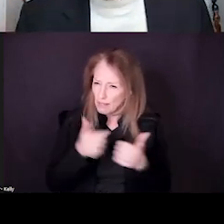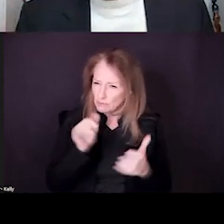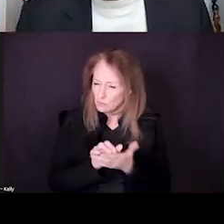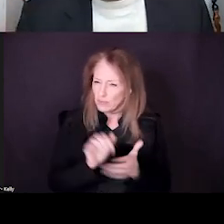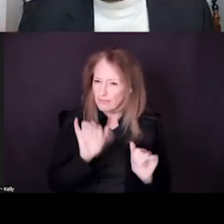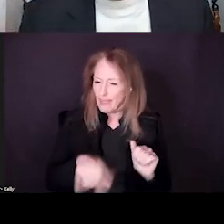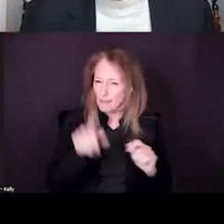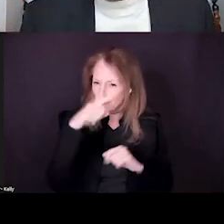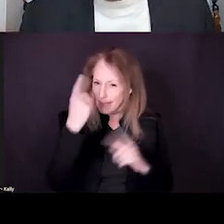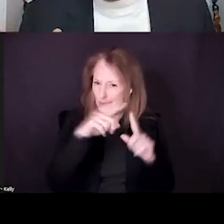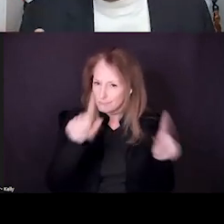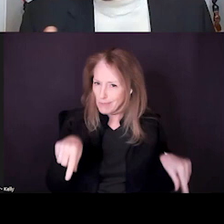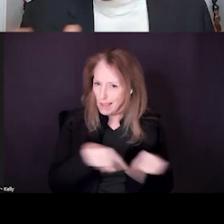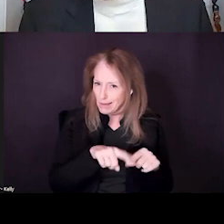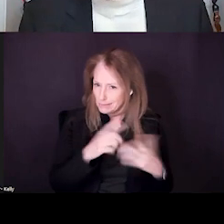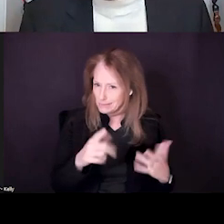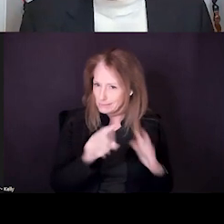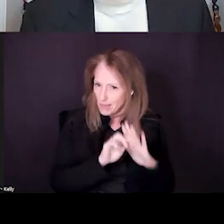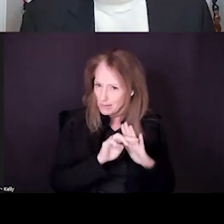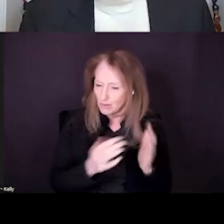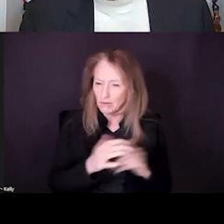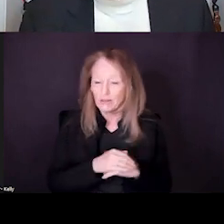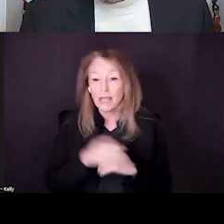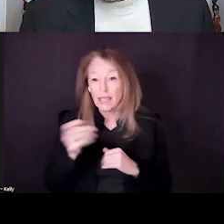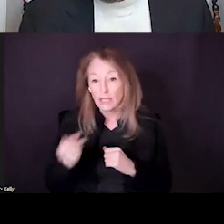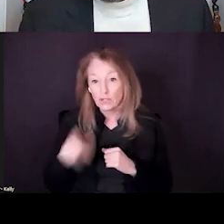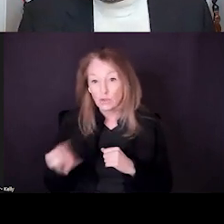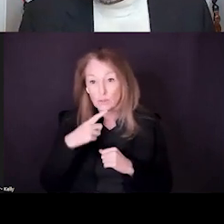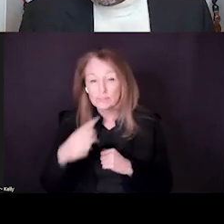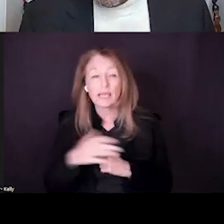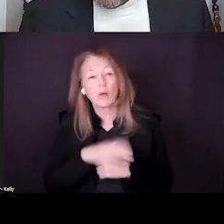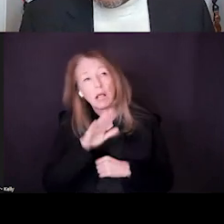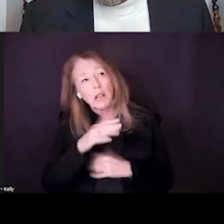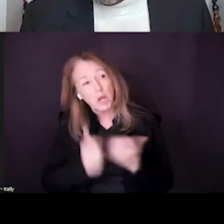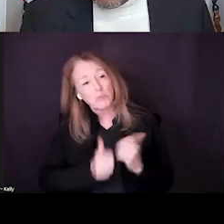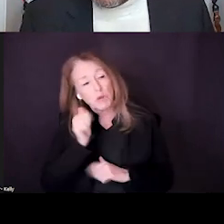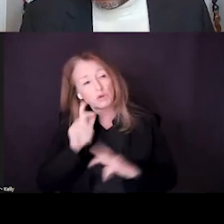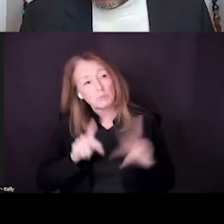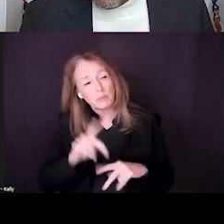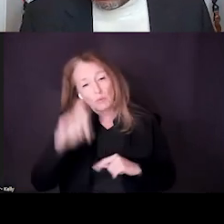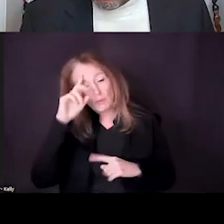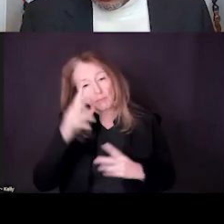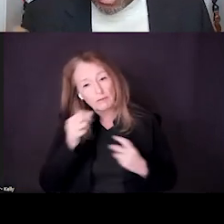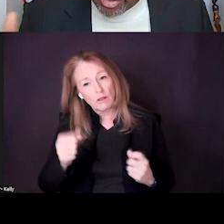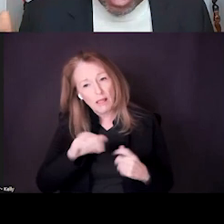YOU WOULD SAY, ARTHUR, FIRST OF ALL, MOST OF THE PEOPLE WITH MENTAL HEALTH CHALLENGES DON'T COME TO TREATMENT. ABSOLUTELY.